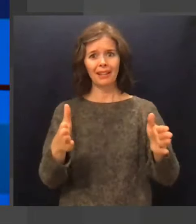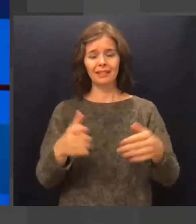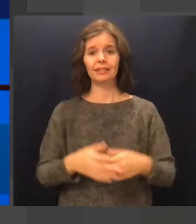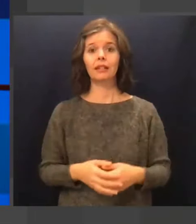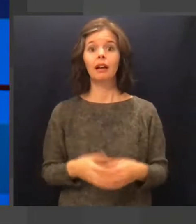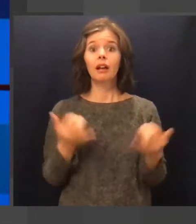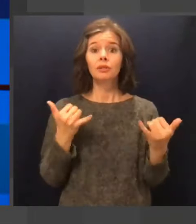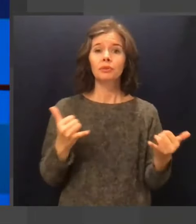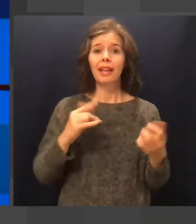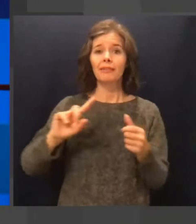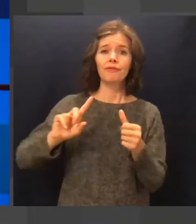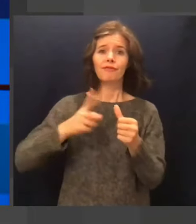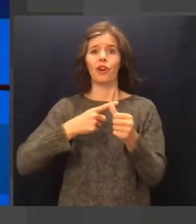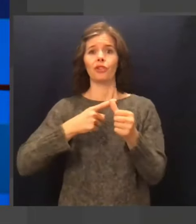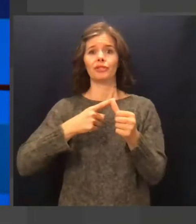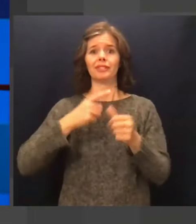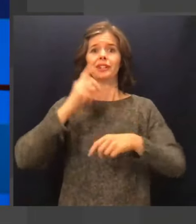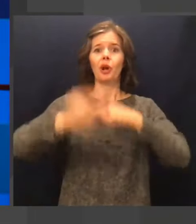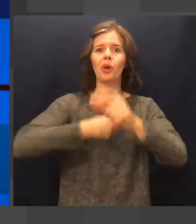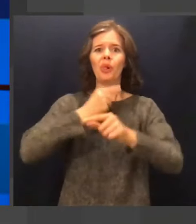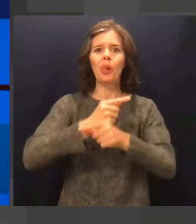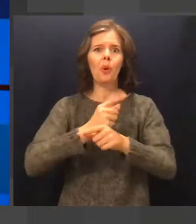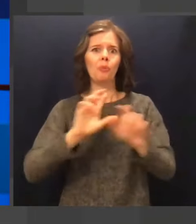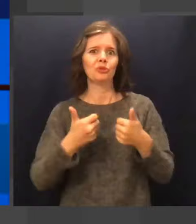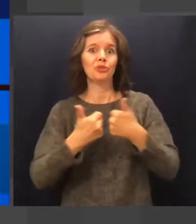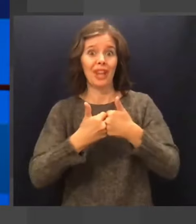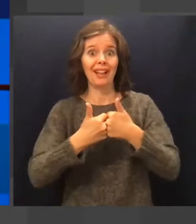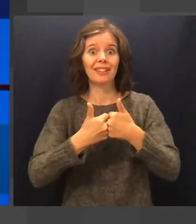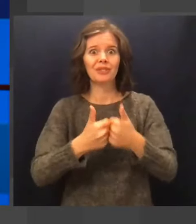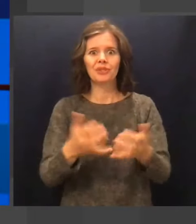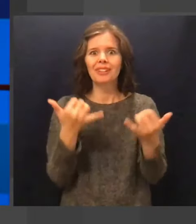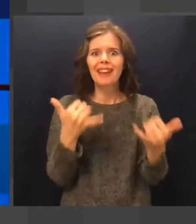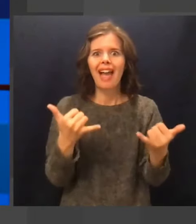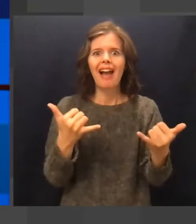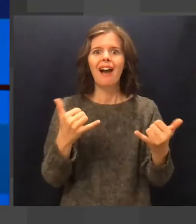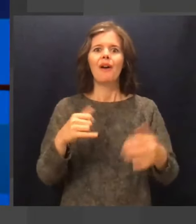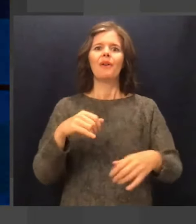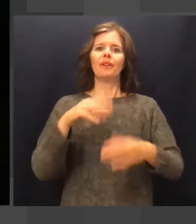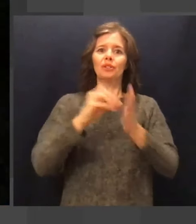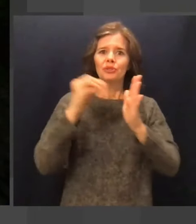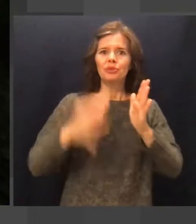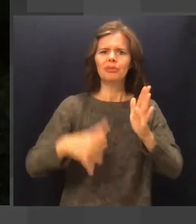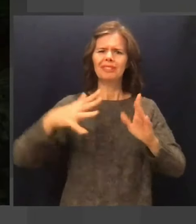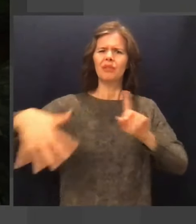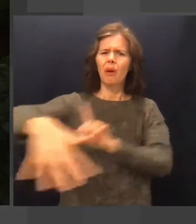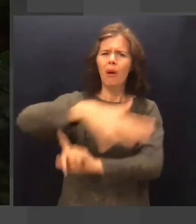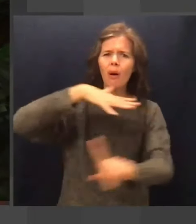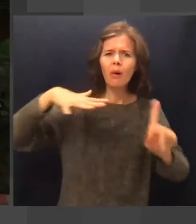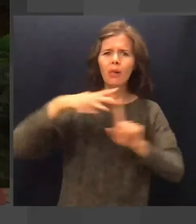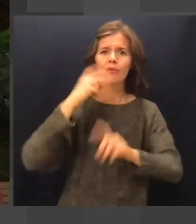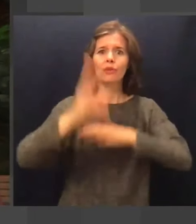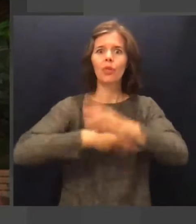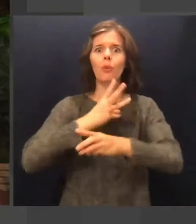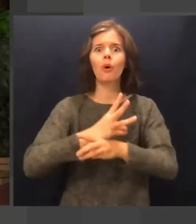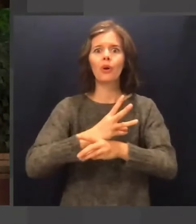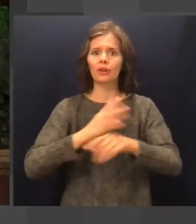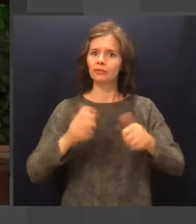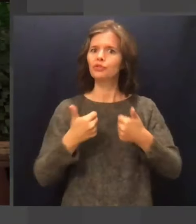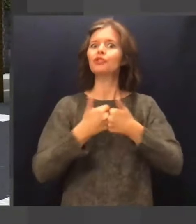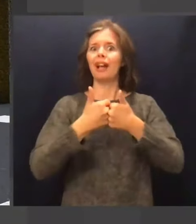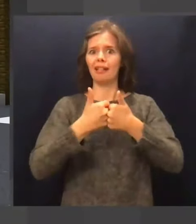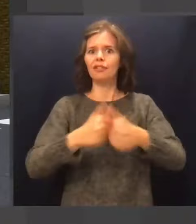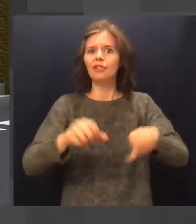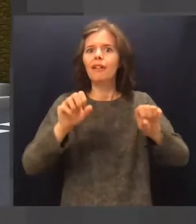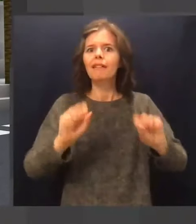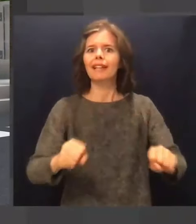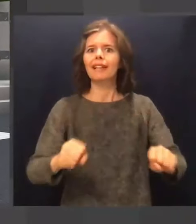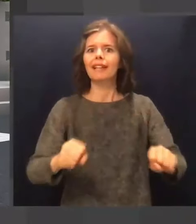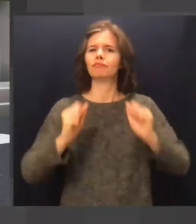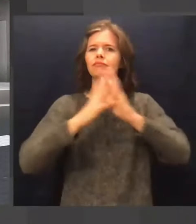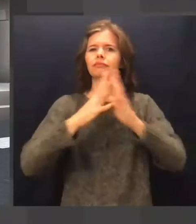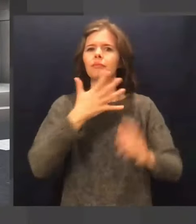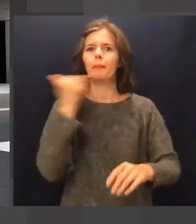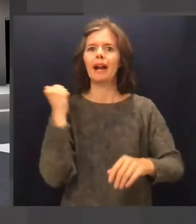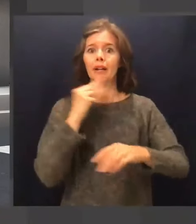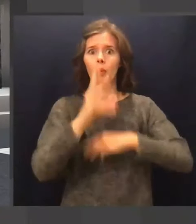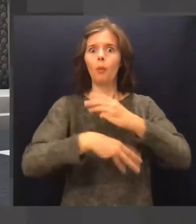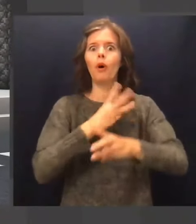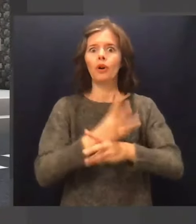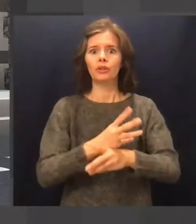EDUCATION